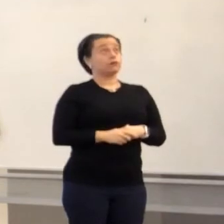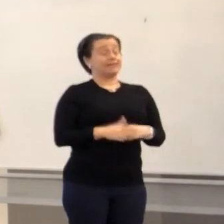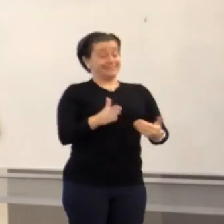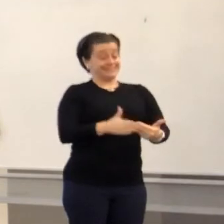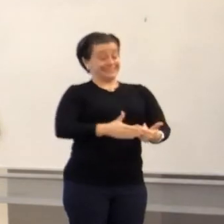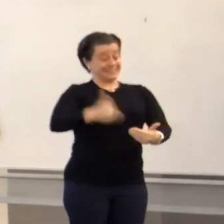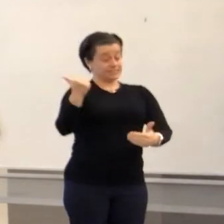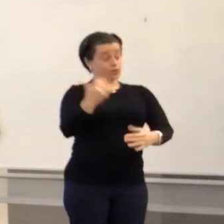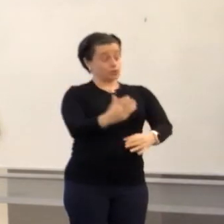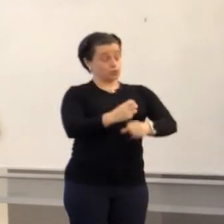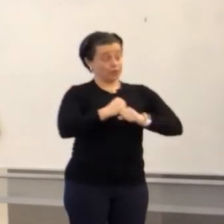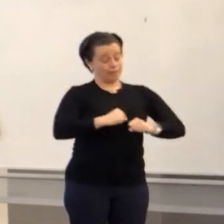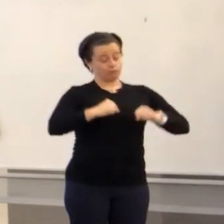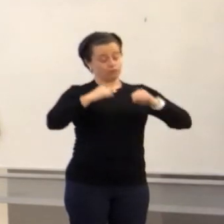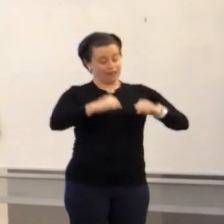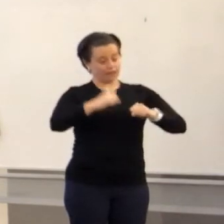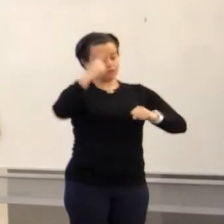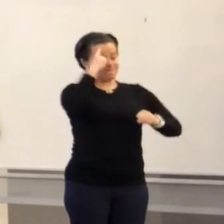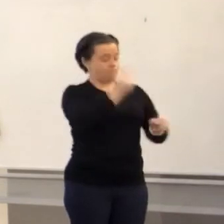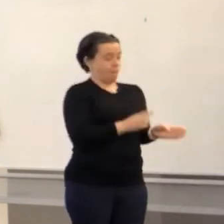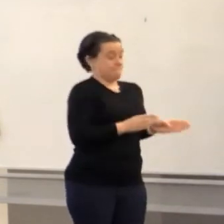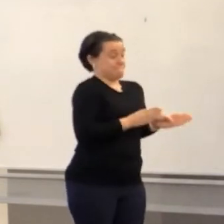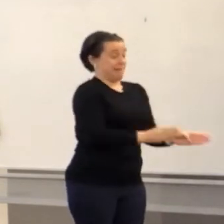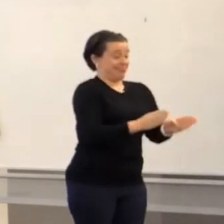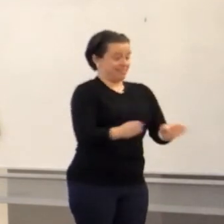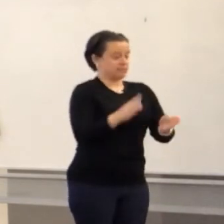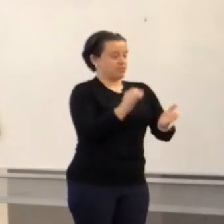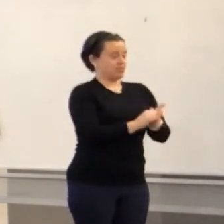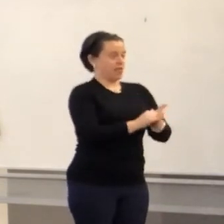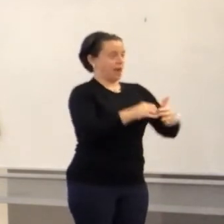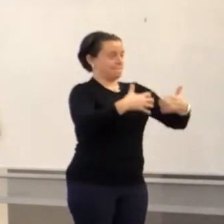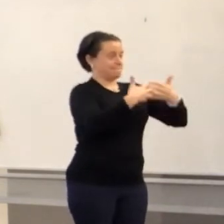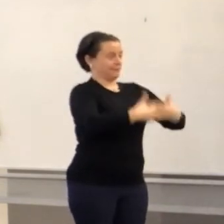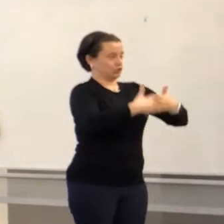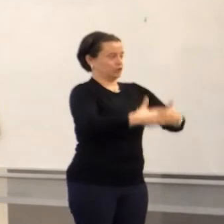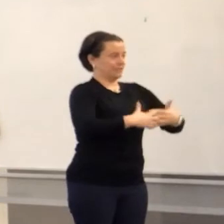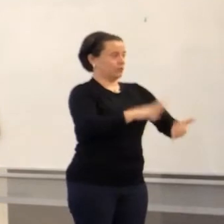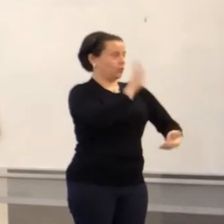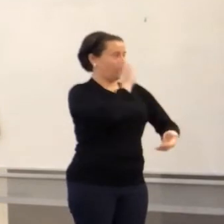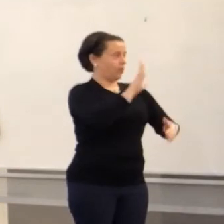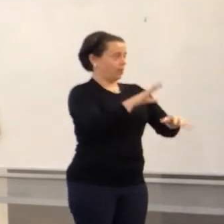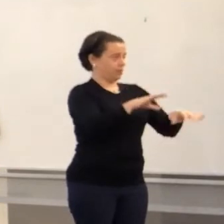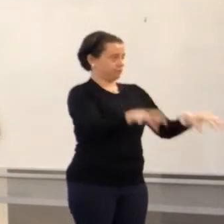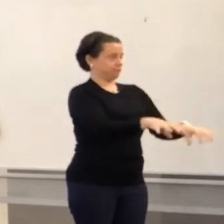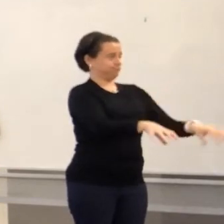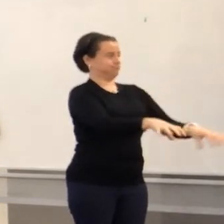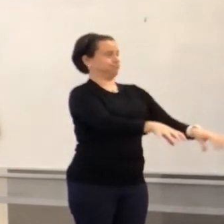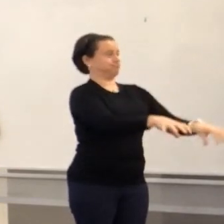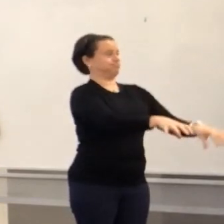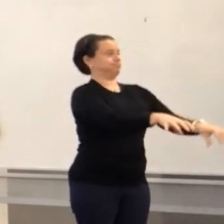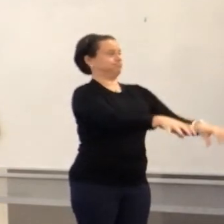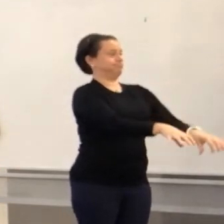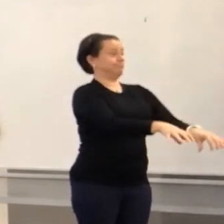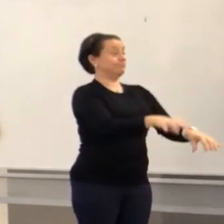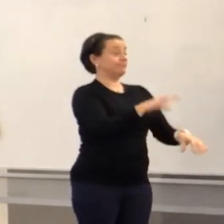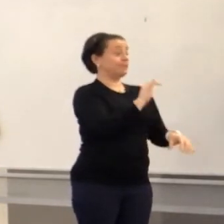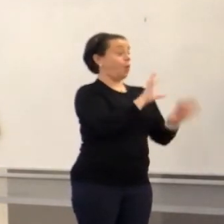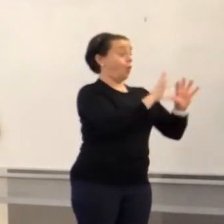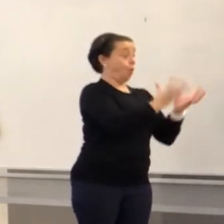protection for methods that are performed by a machine in whole or in part and the law makes it very difficult